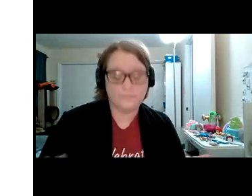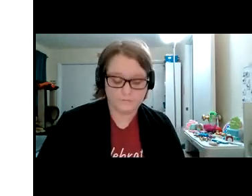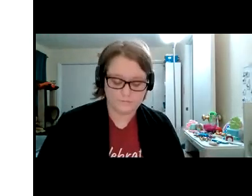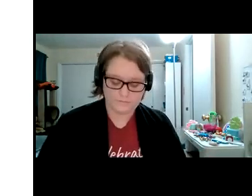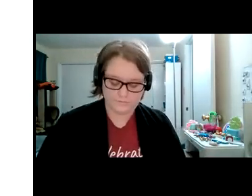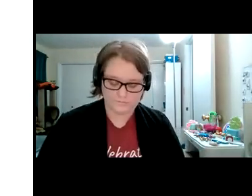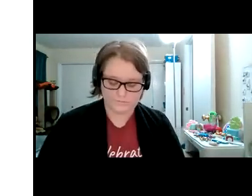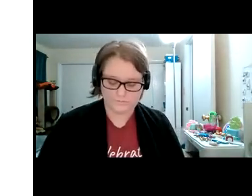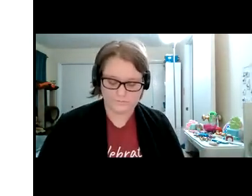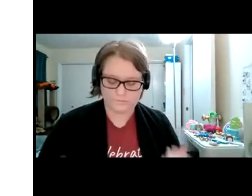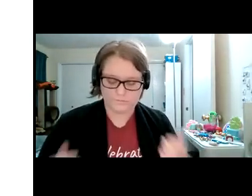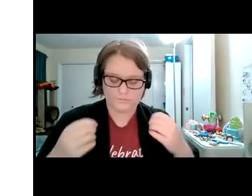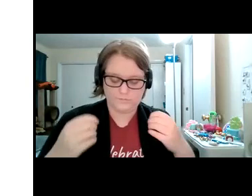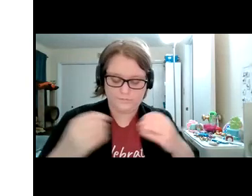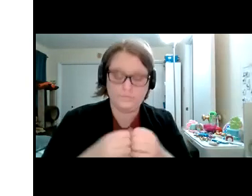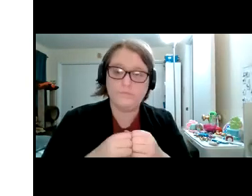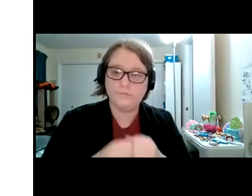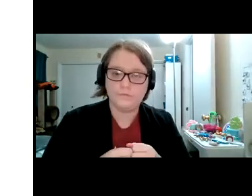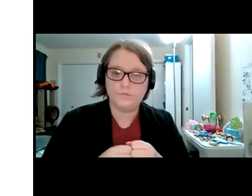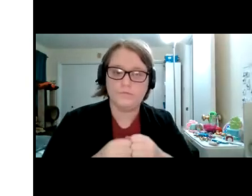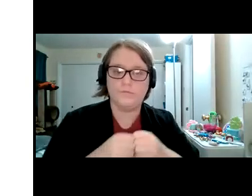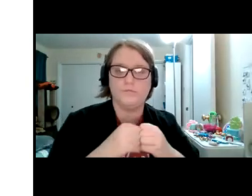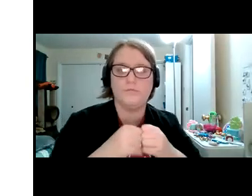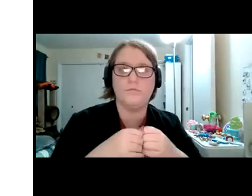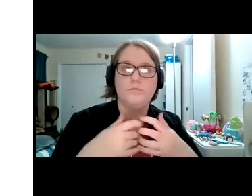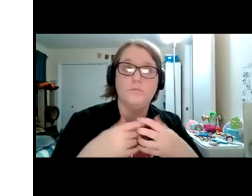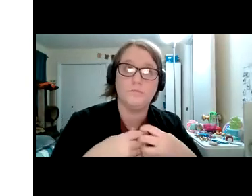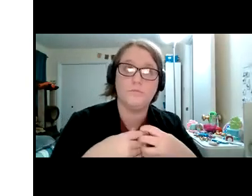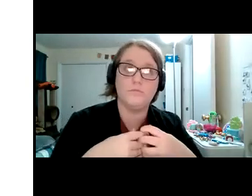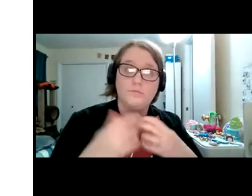Sometimes the people you meet can make the difference in connecting to supports,